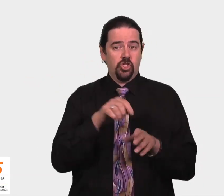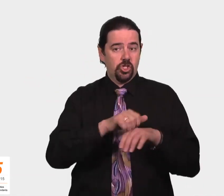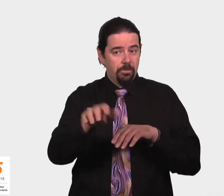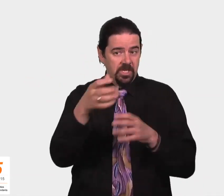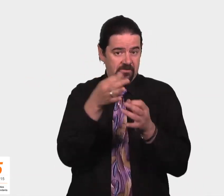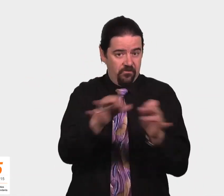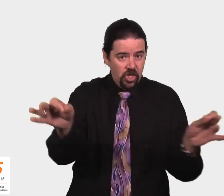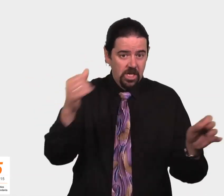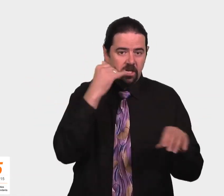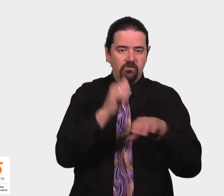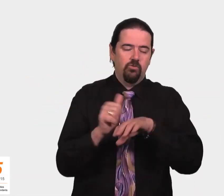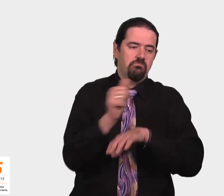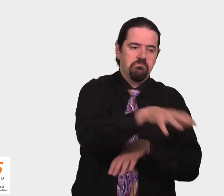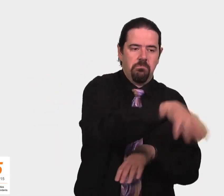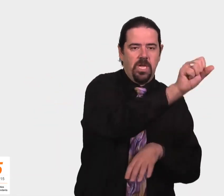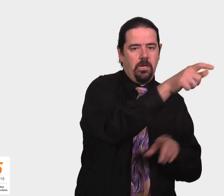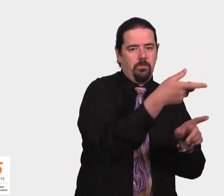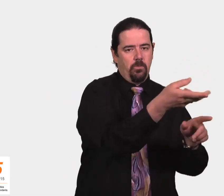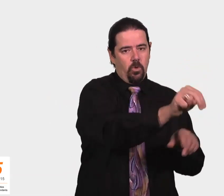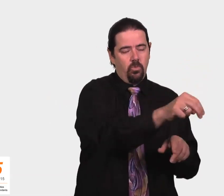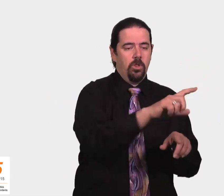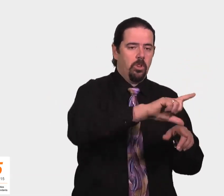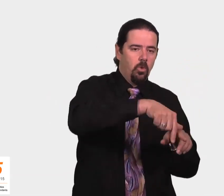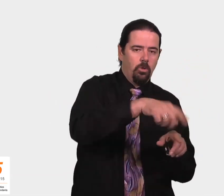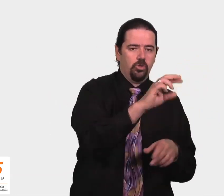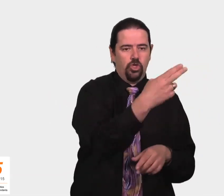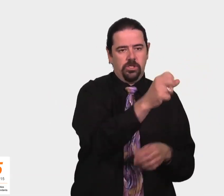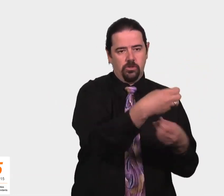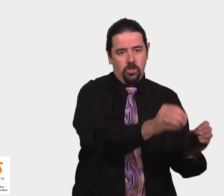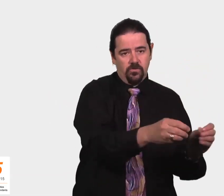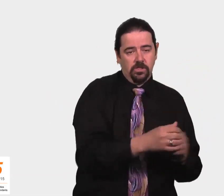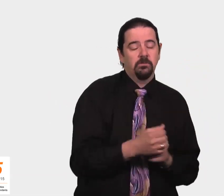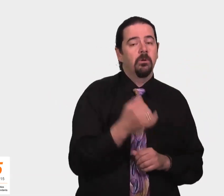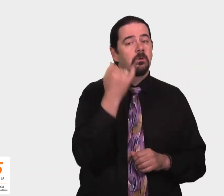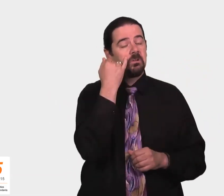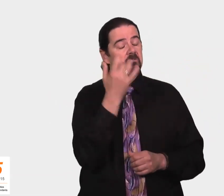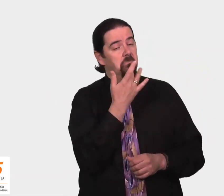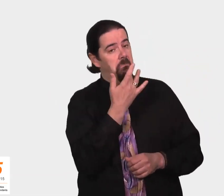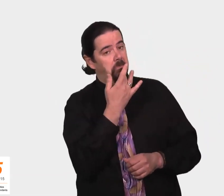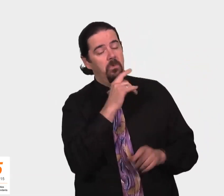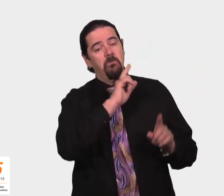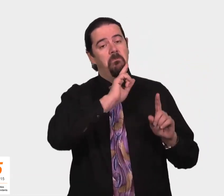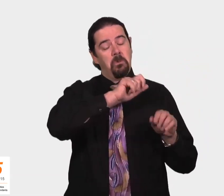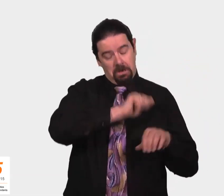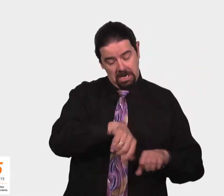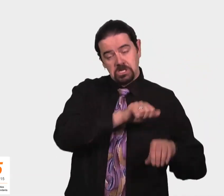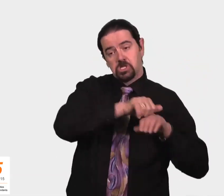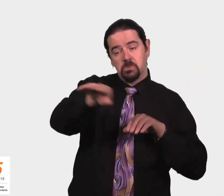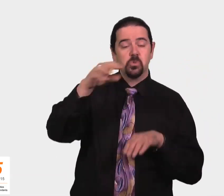Shipping is free if you pick up at your local CHS office. Or, get your bulbs delivered directly to your home